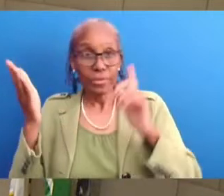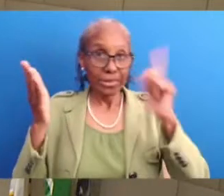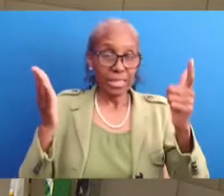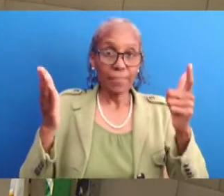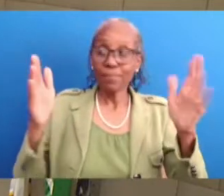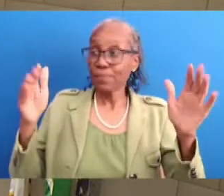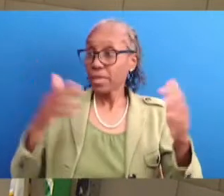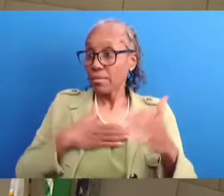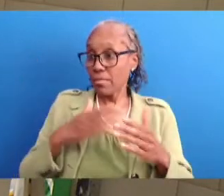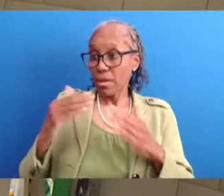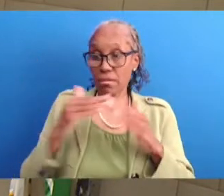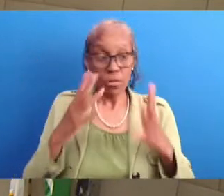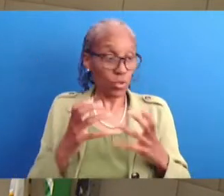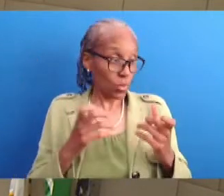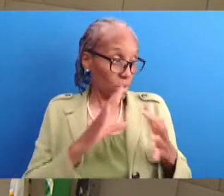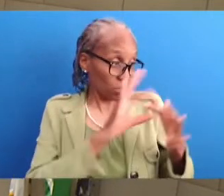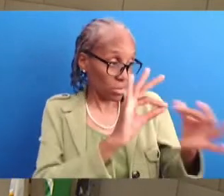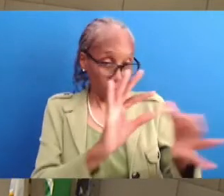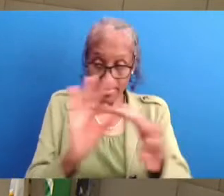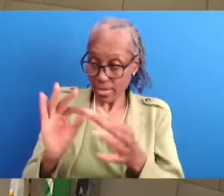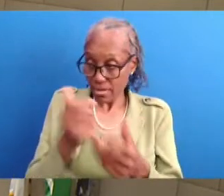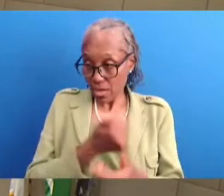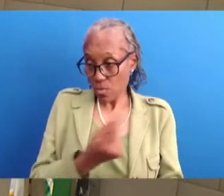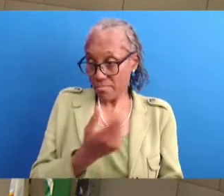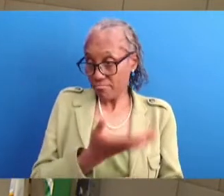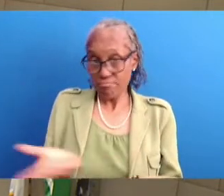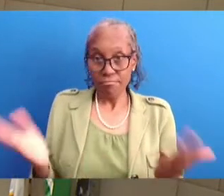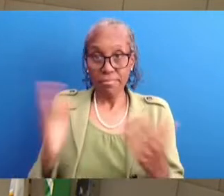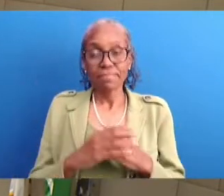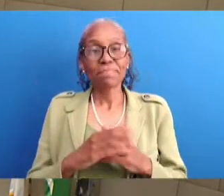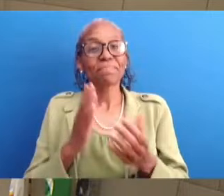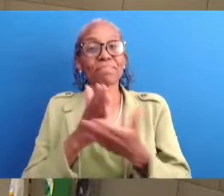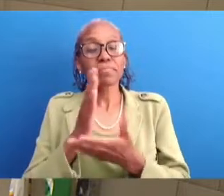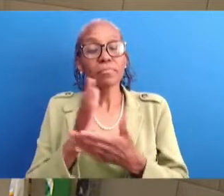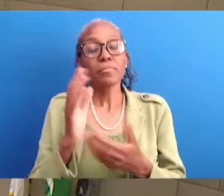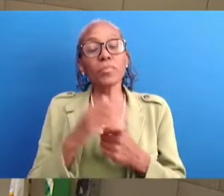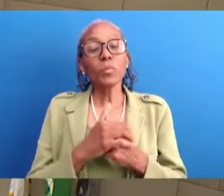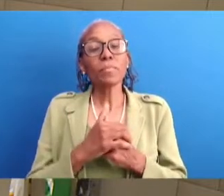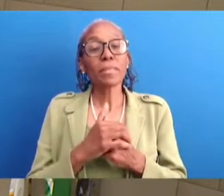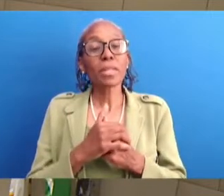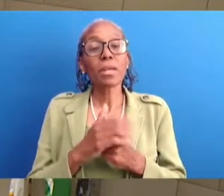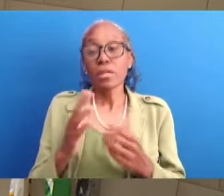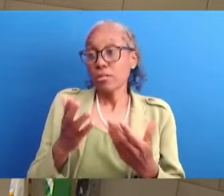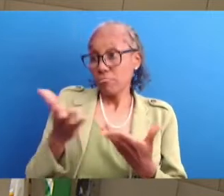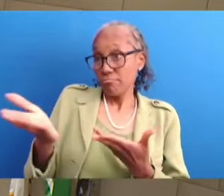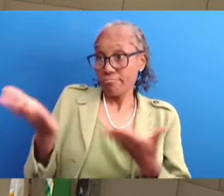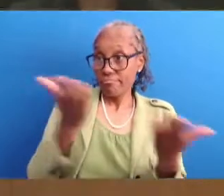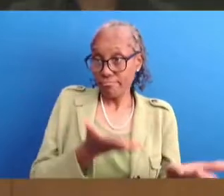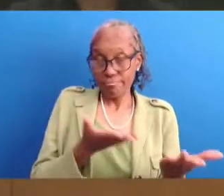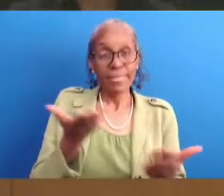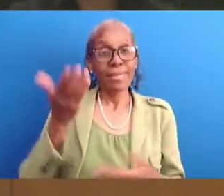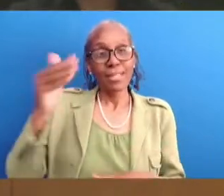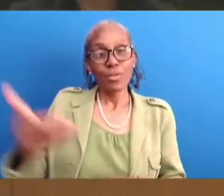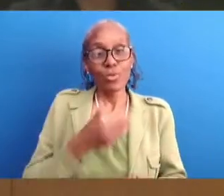COMMISSIONERS, SO MOVED. SECOND. WOULD ANY OF MY